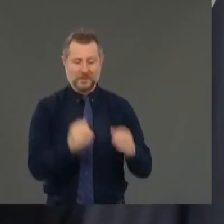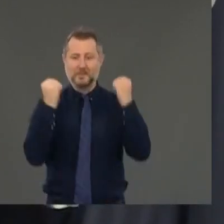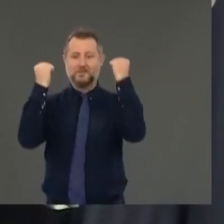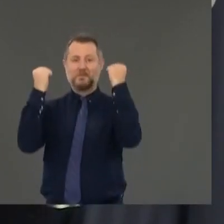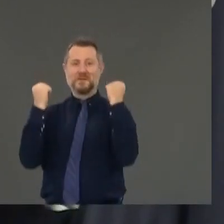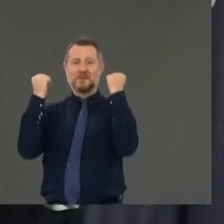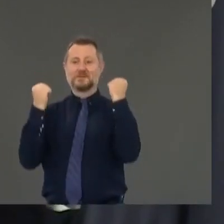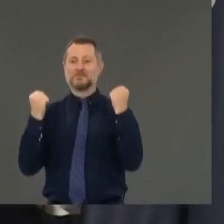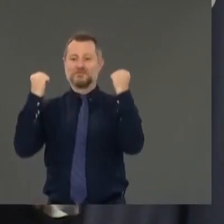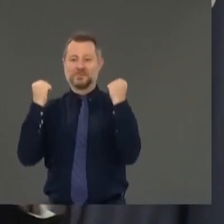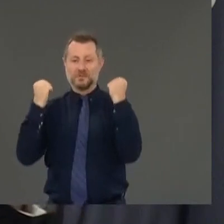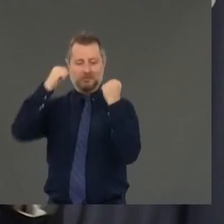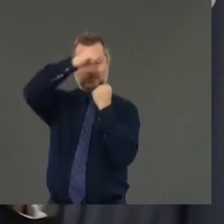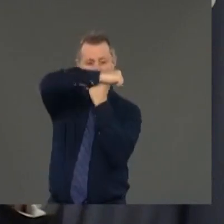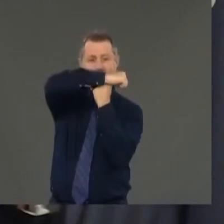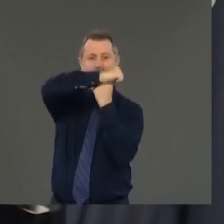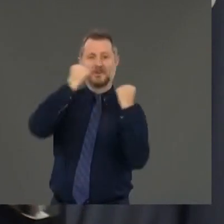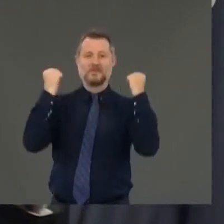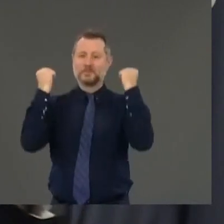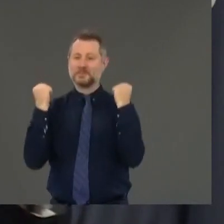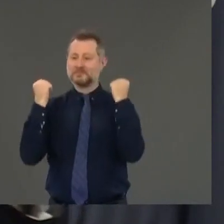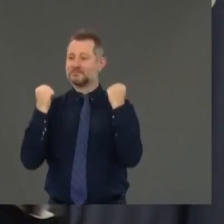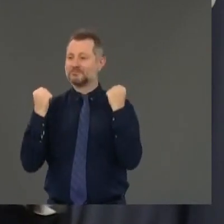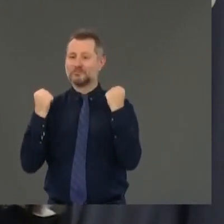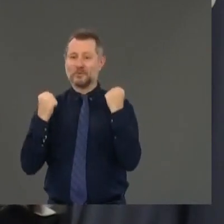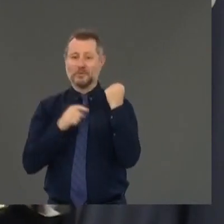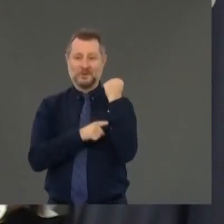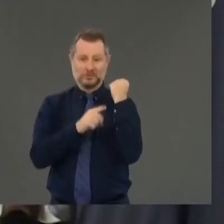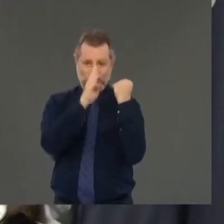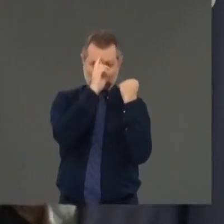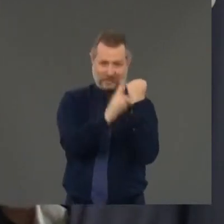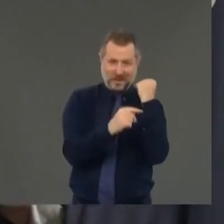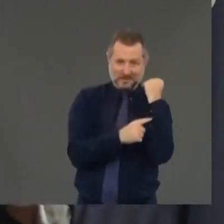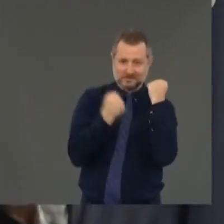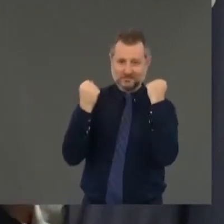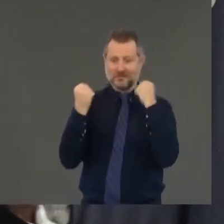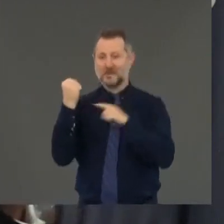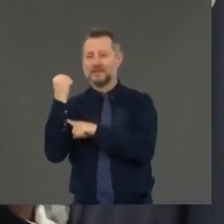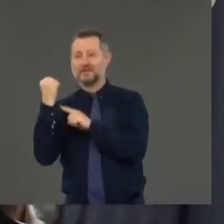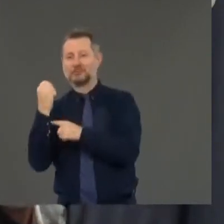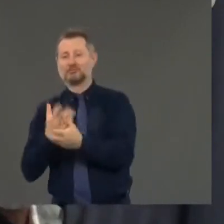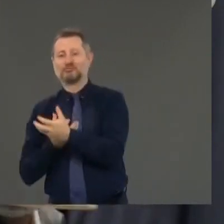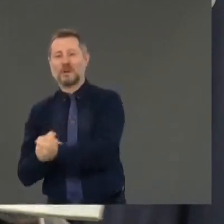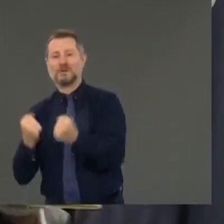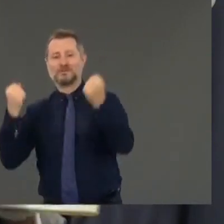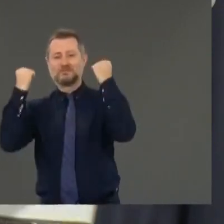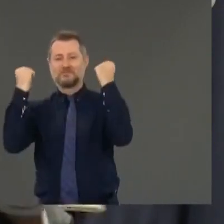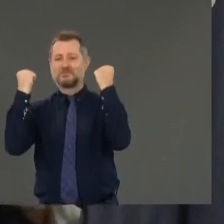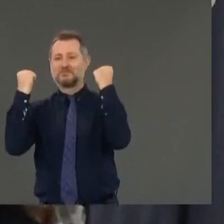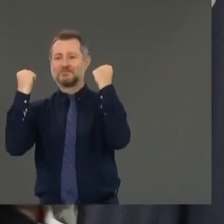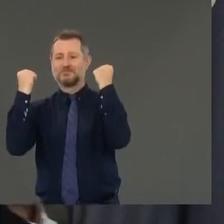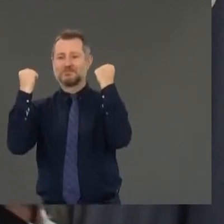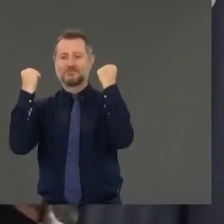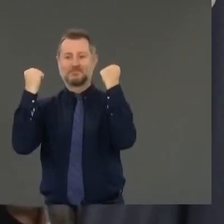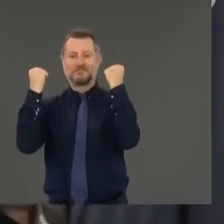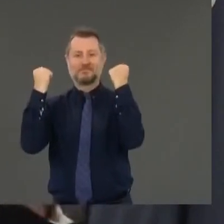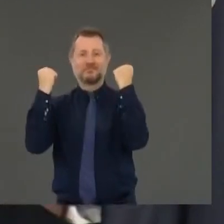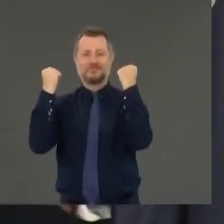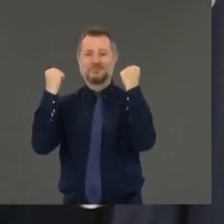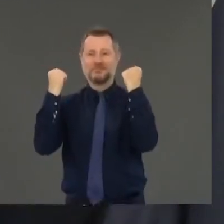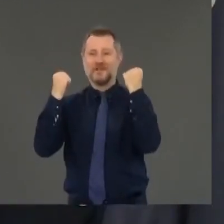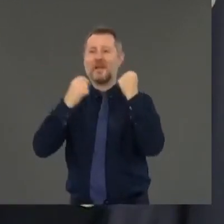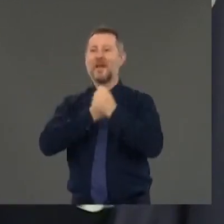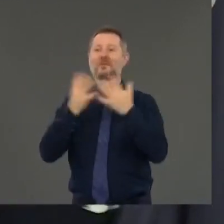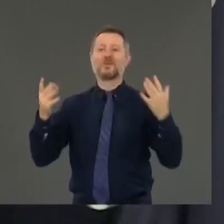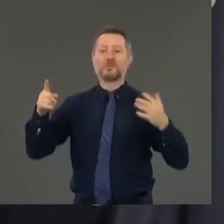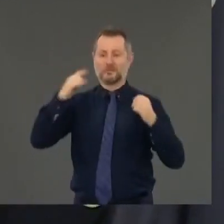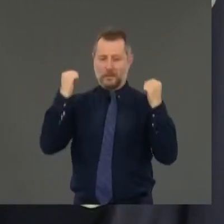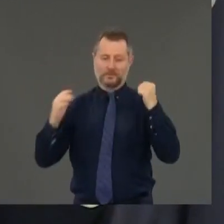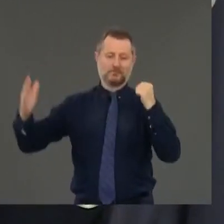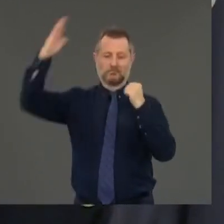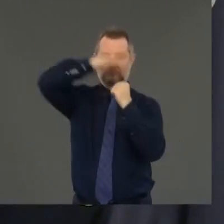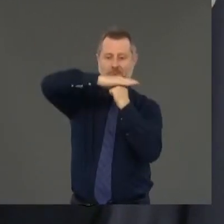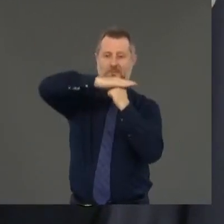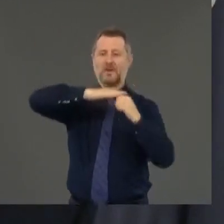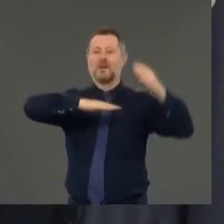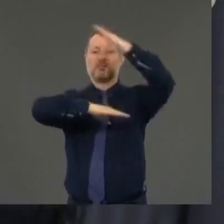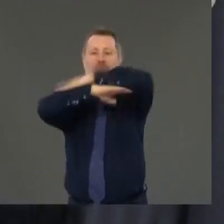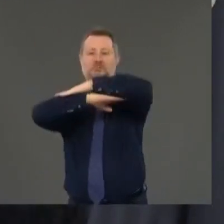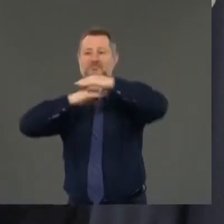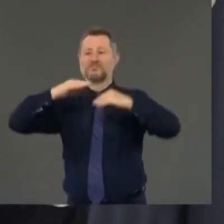DEPARTMENT RESTS ON TWO PILLARS.